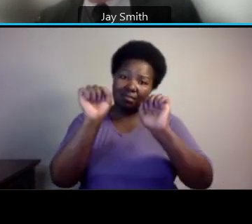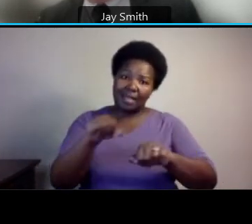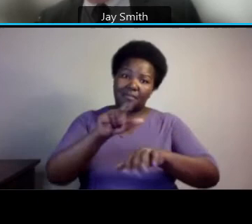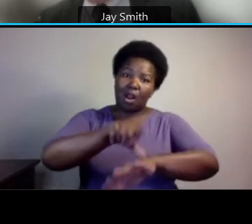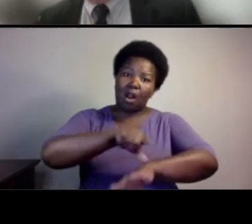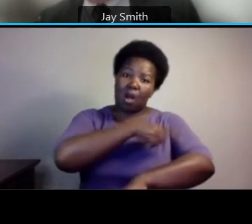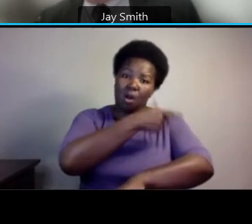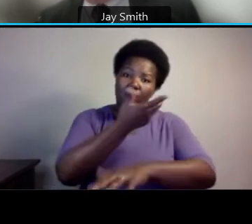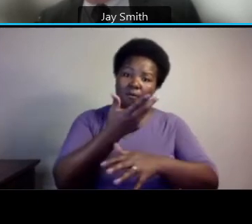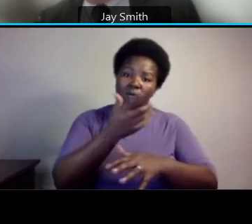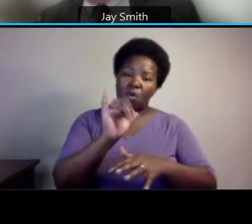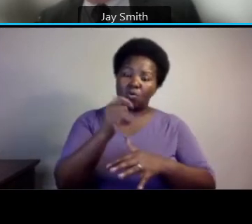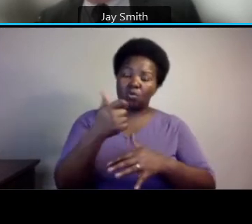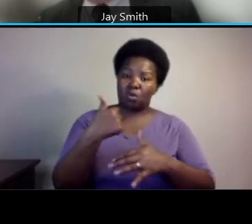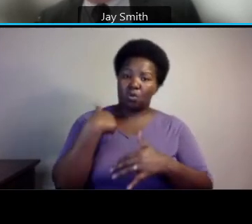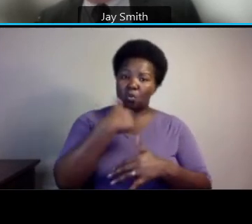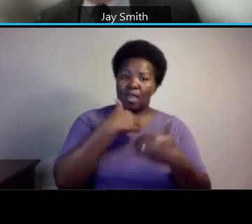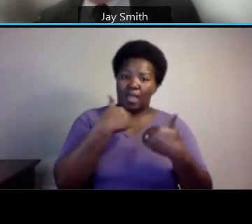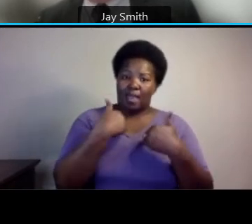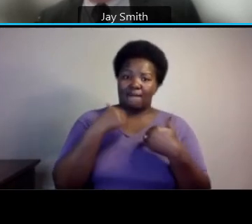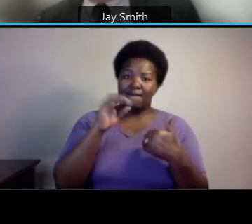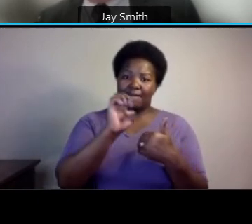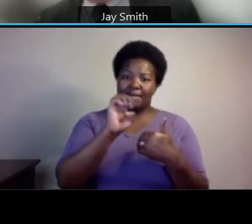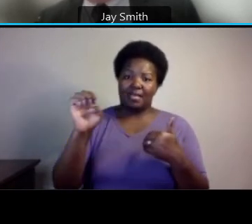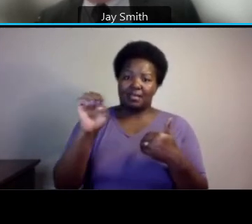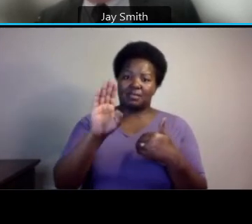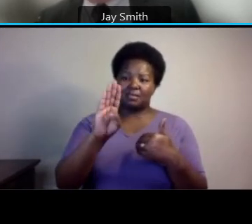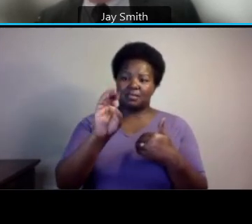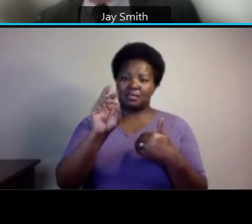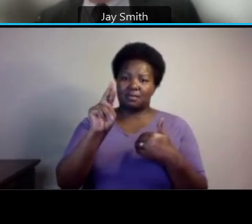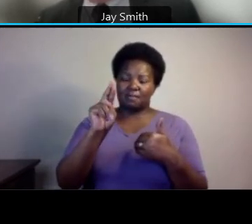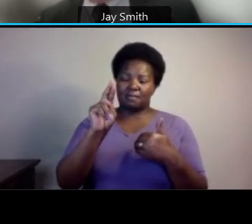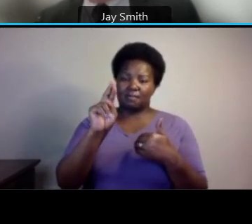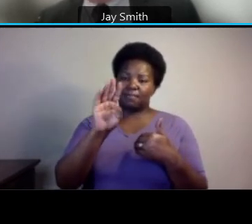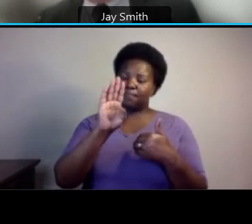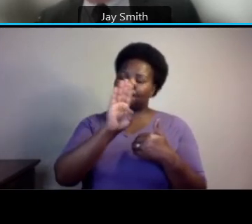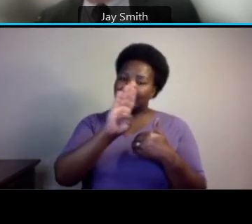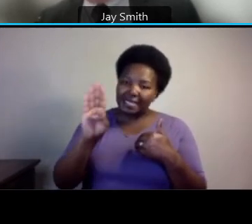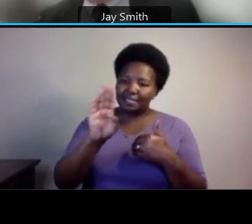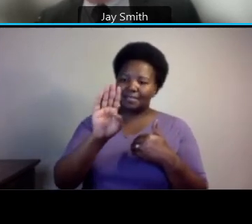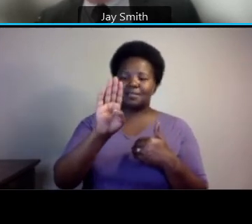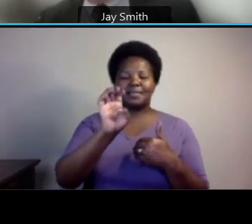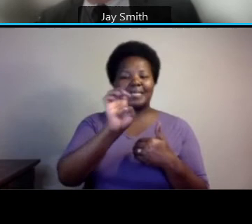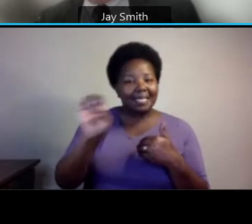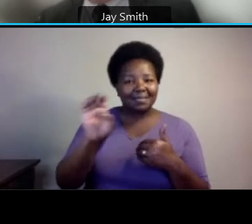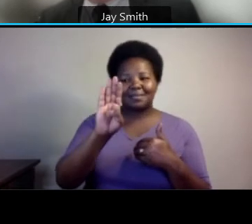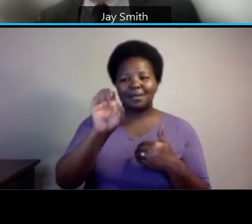eastbound movement um which before you know everyone had to turn right at first street so